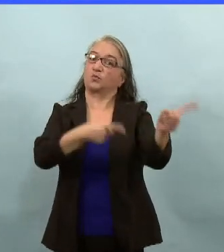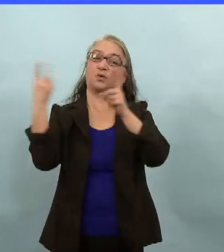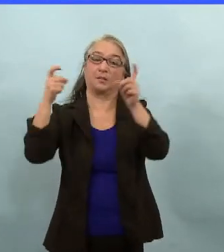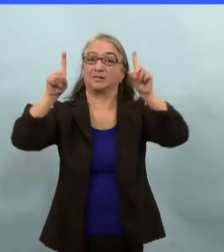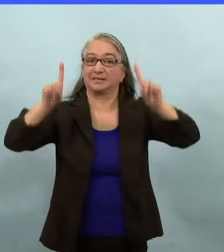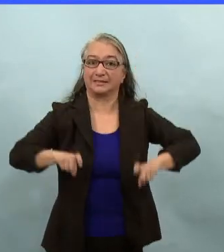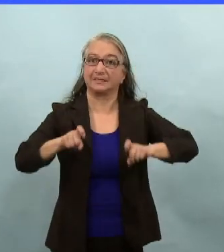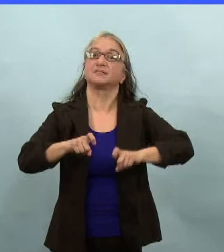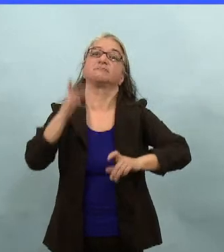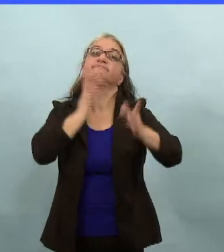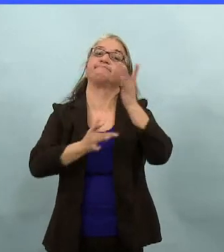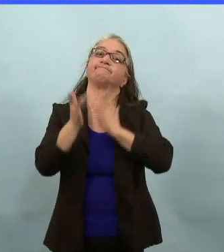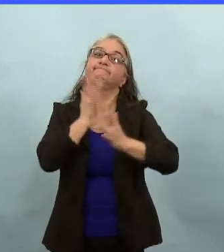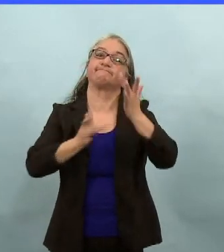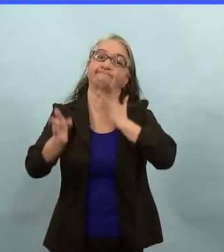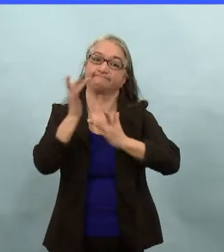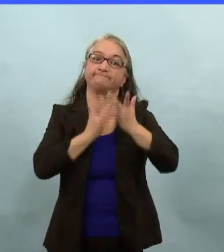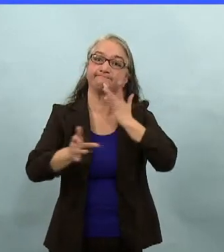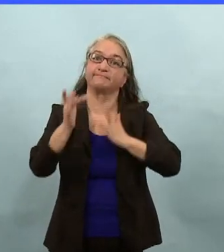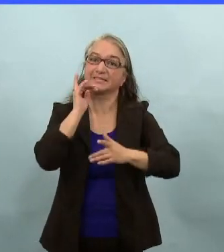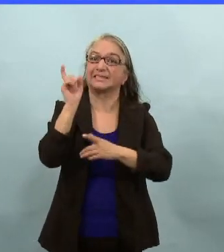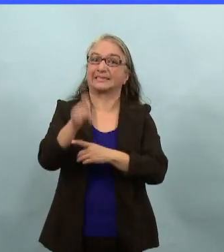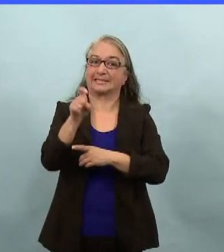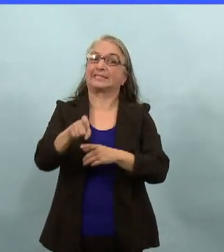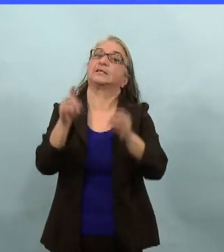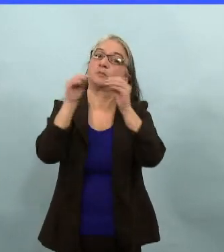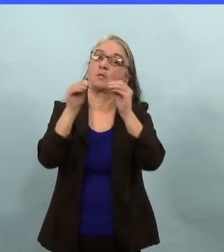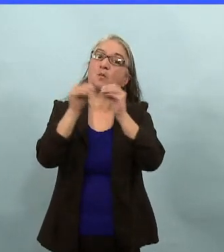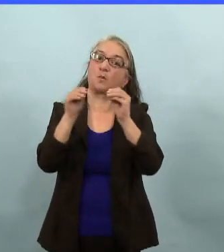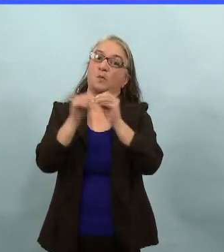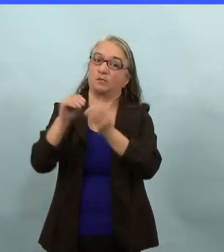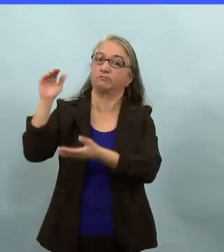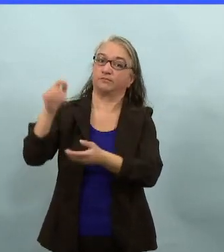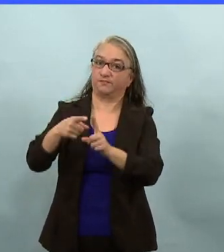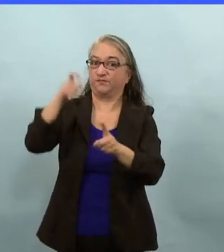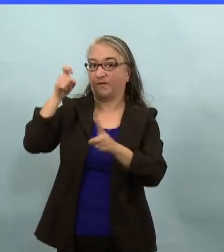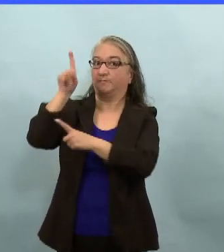to ensure that we get more of that from ottawa um but we can certainly uh follow up